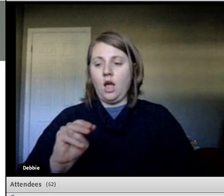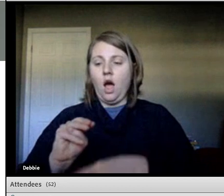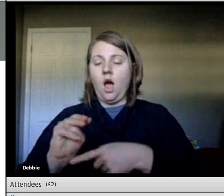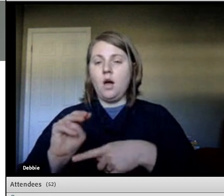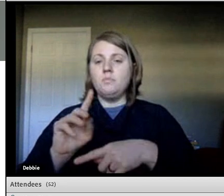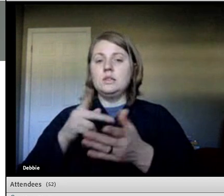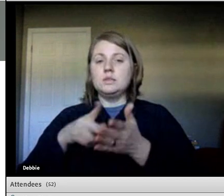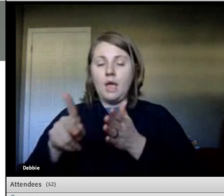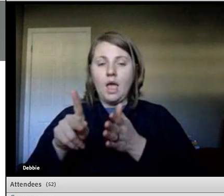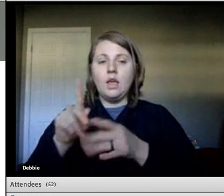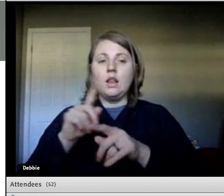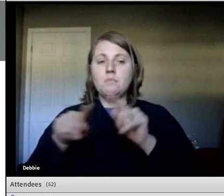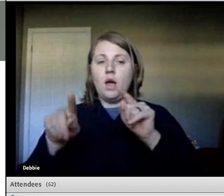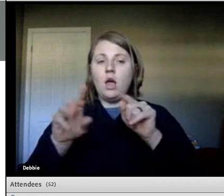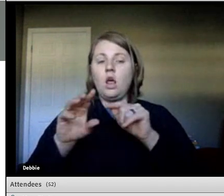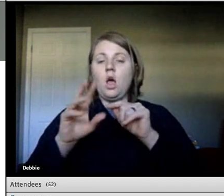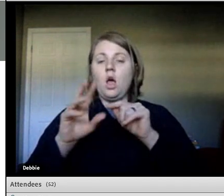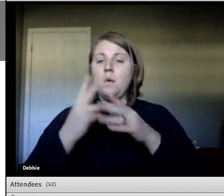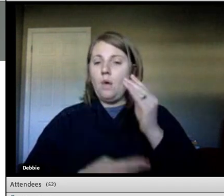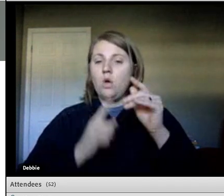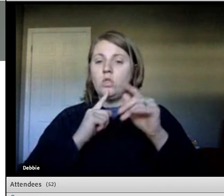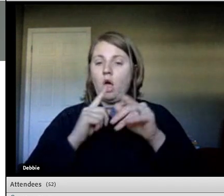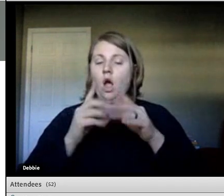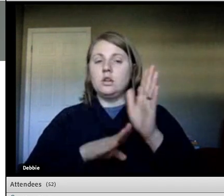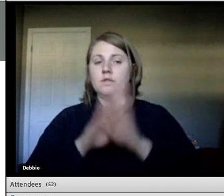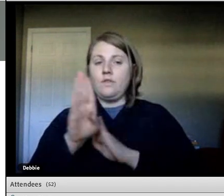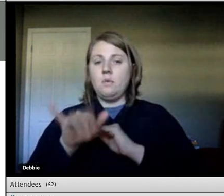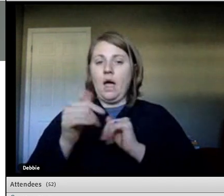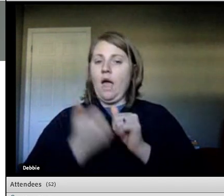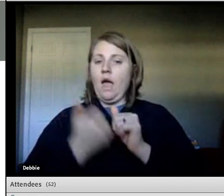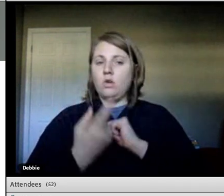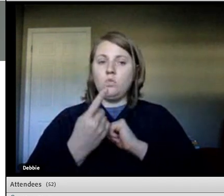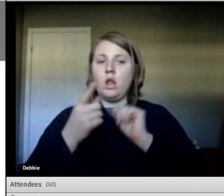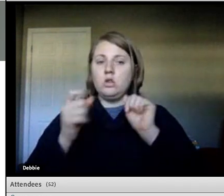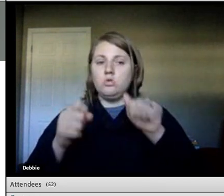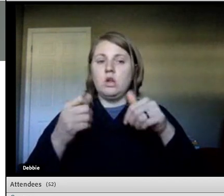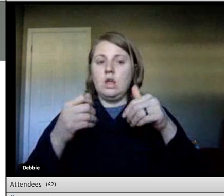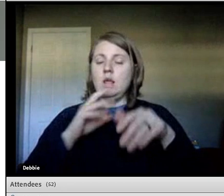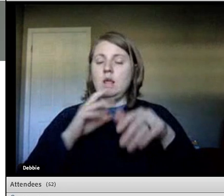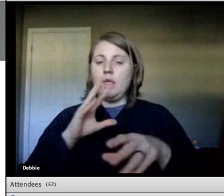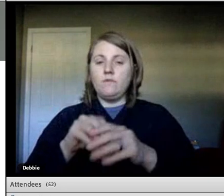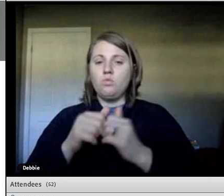so you can get involved in the community. You can help drive how this software looks in the future.